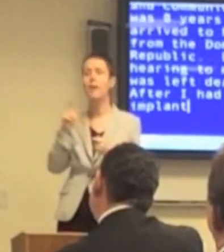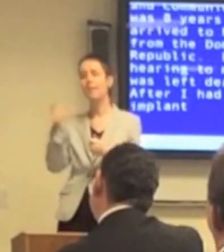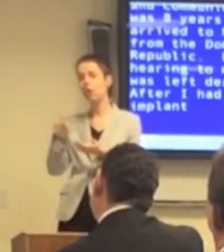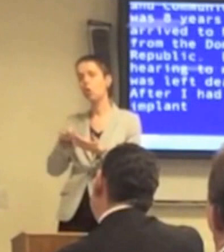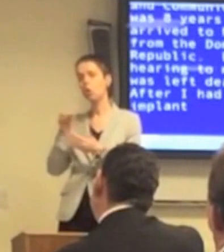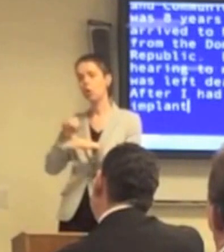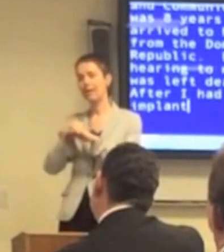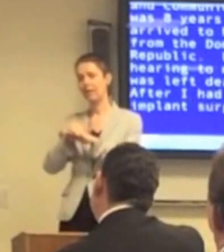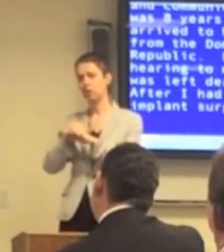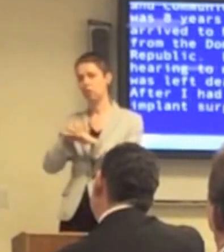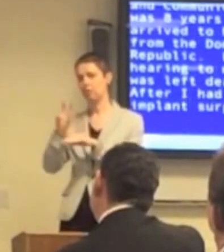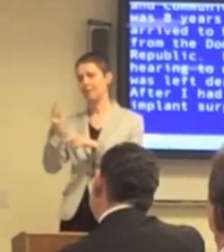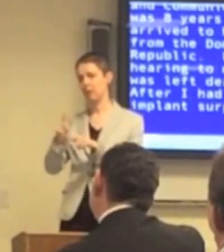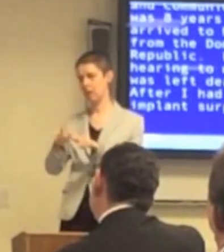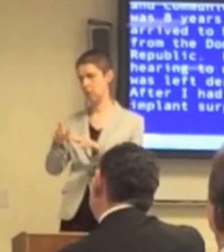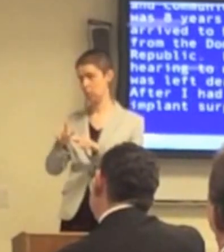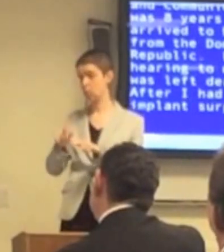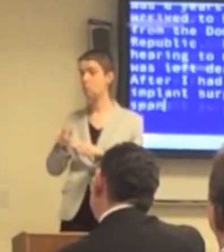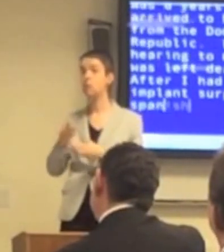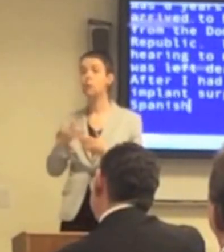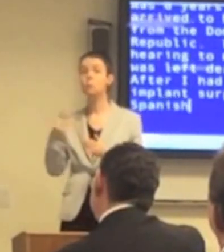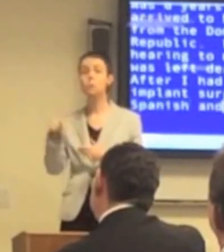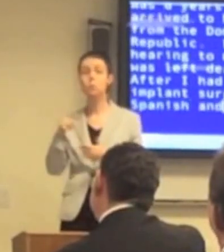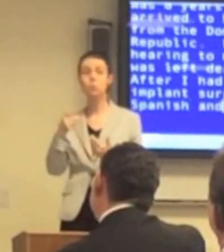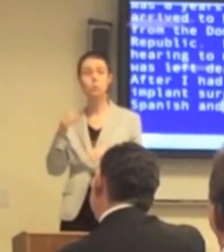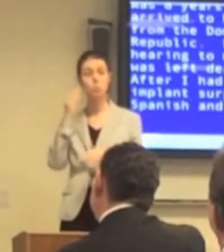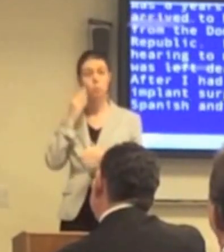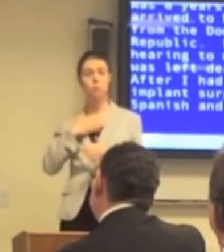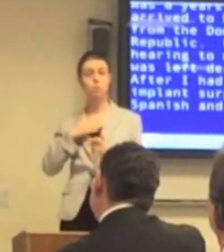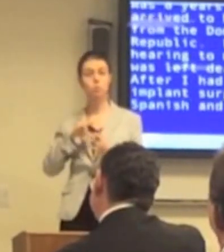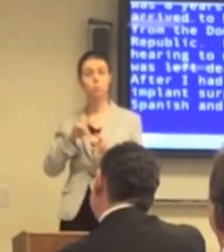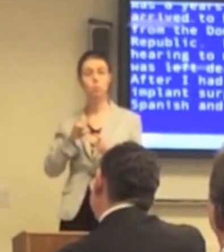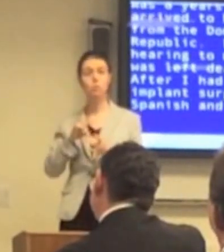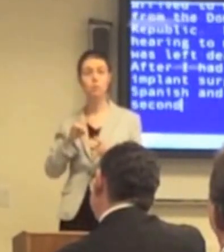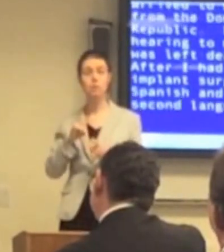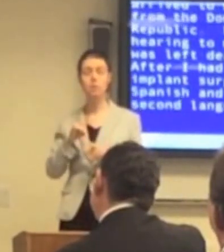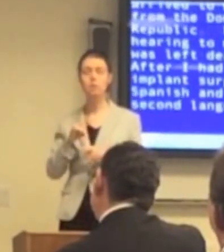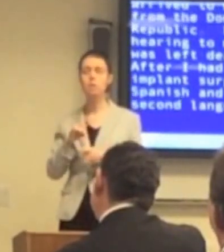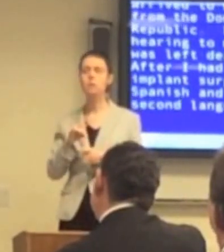Some of you in this room already know my story and the impact